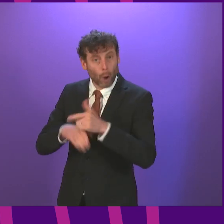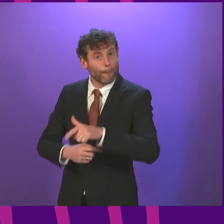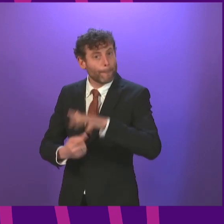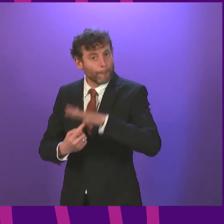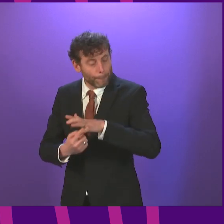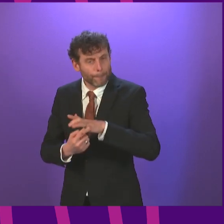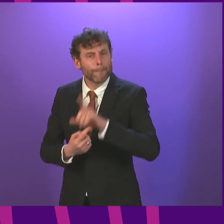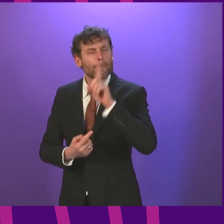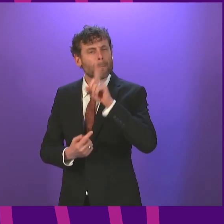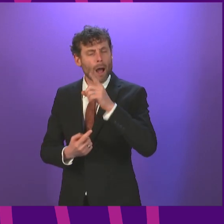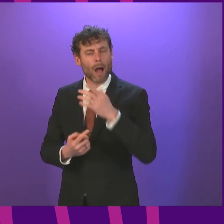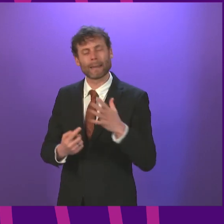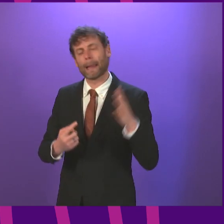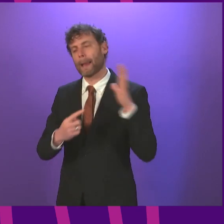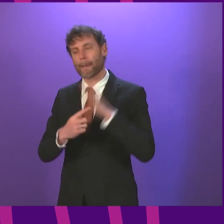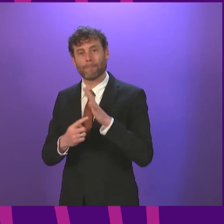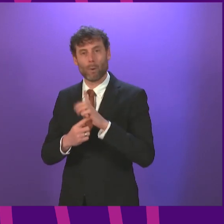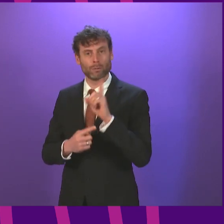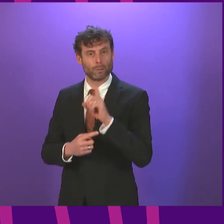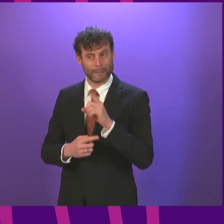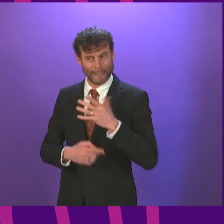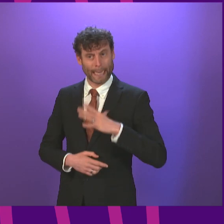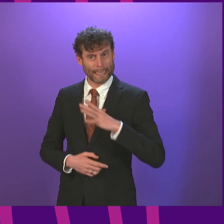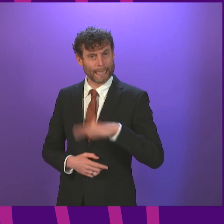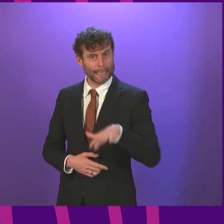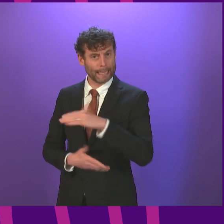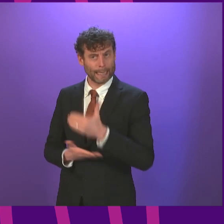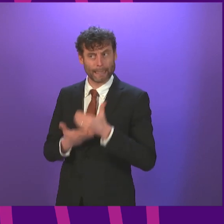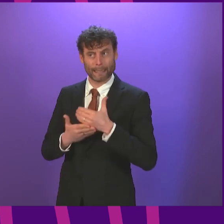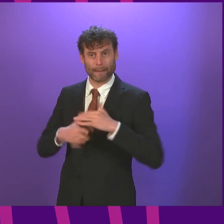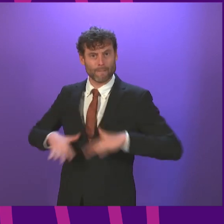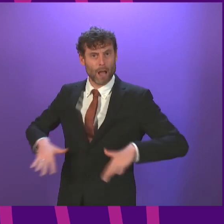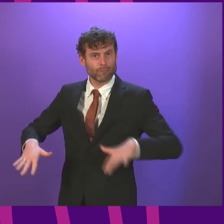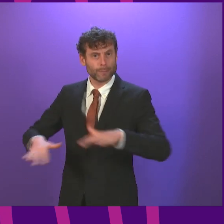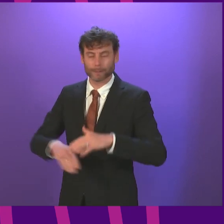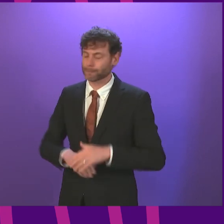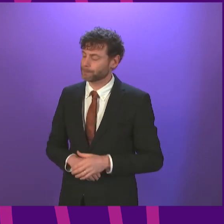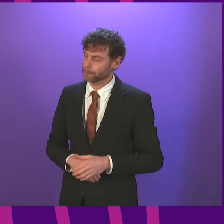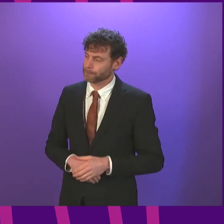Alison Johnstone: The fact remains that transport emissions